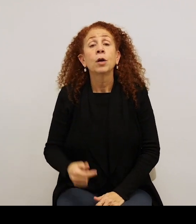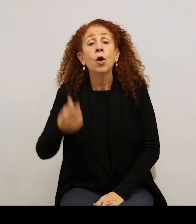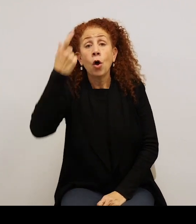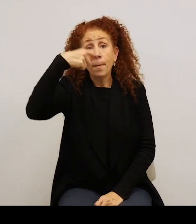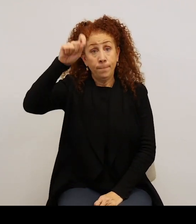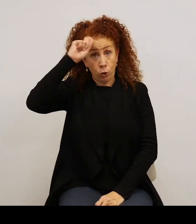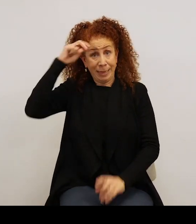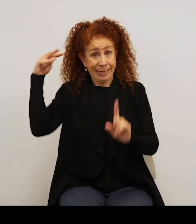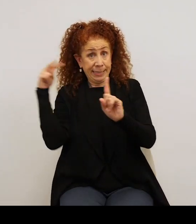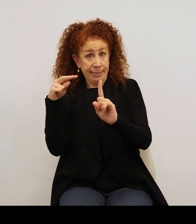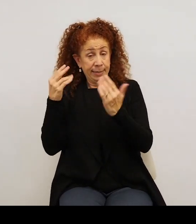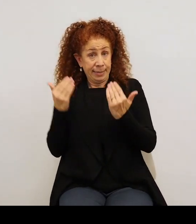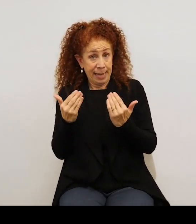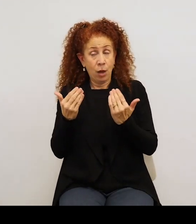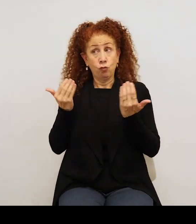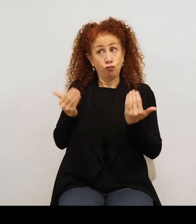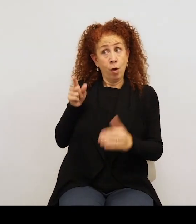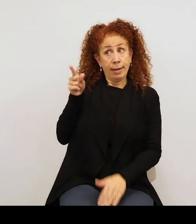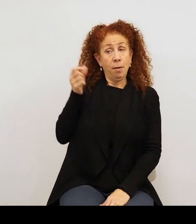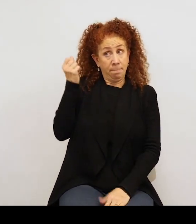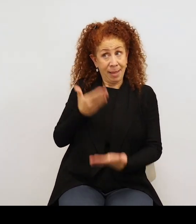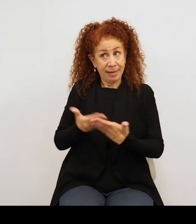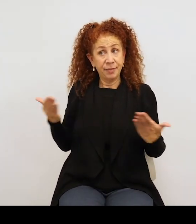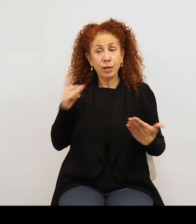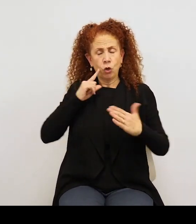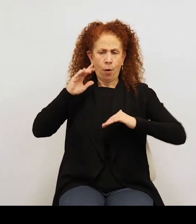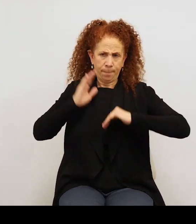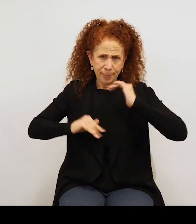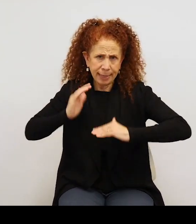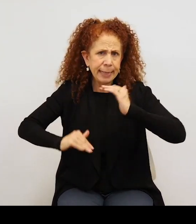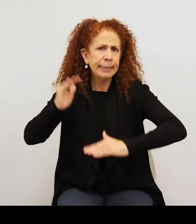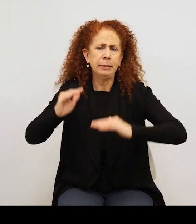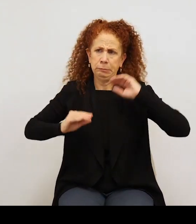we are right now-- lots of things are being built up,